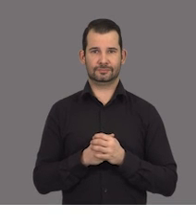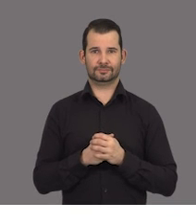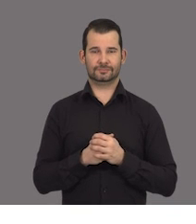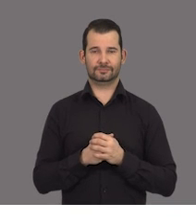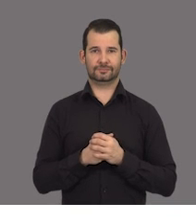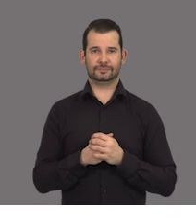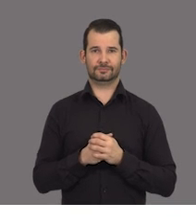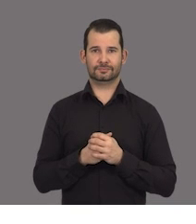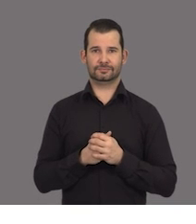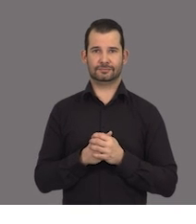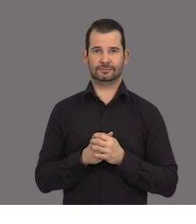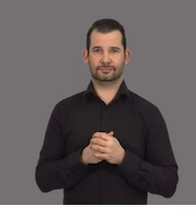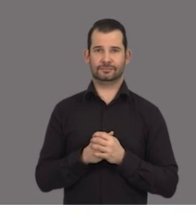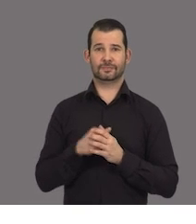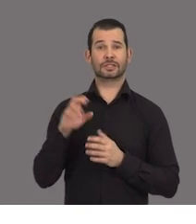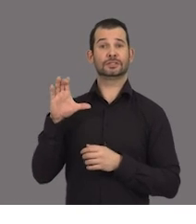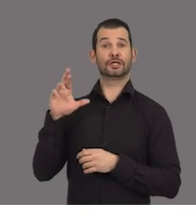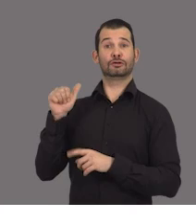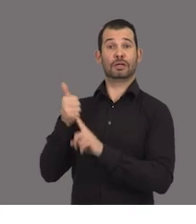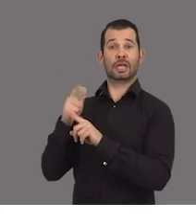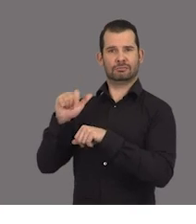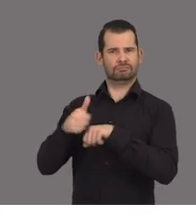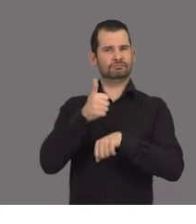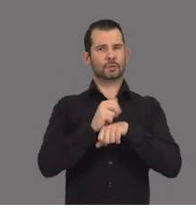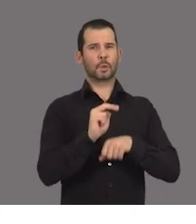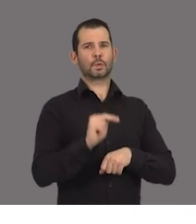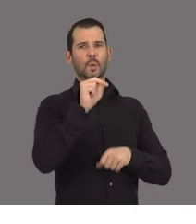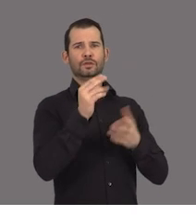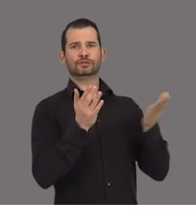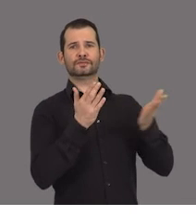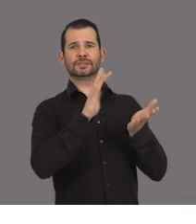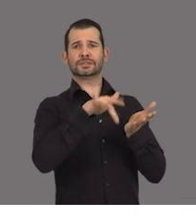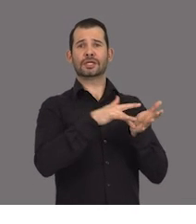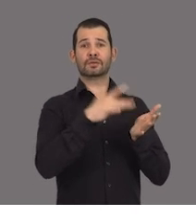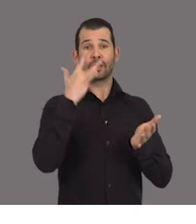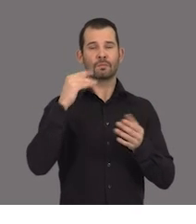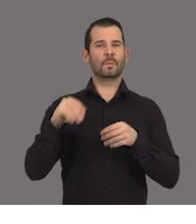The CRA created the Northern Service Centres to provide year-round support